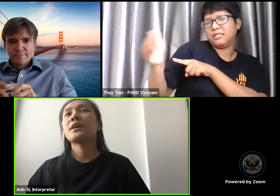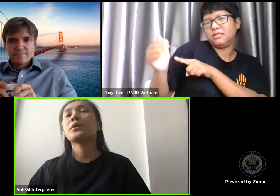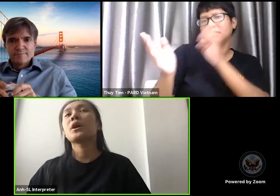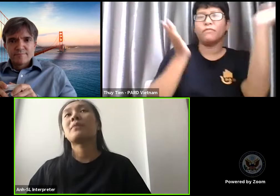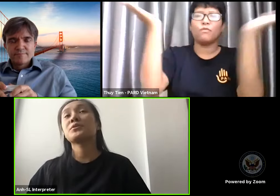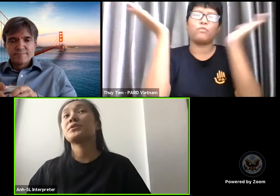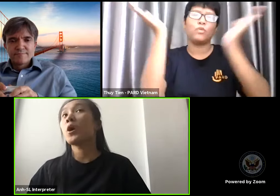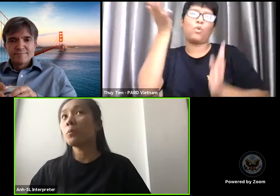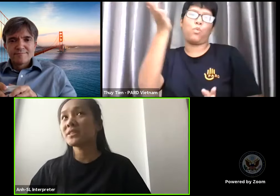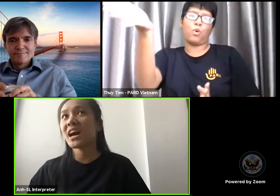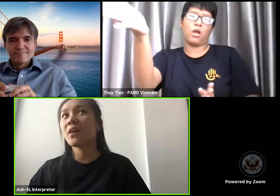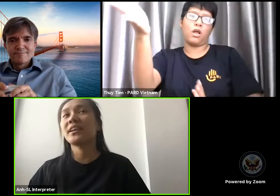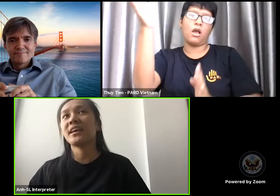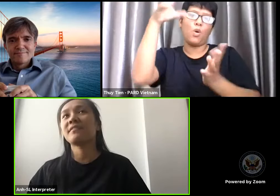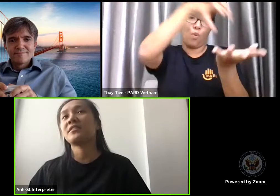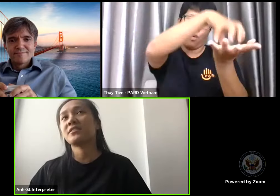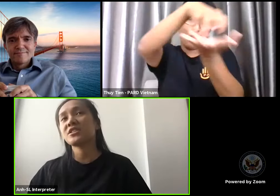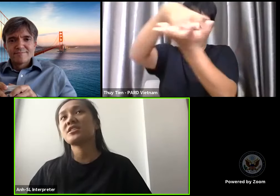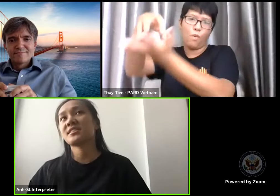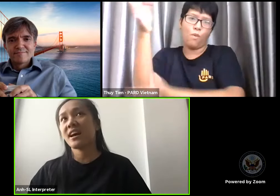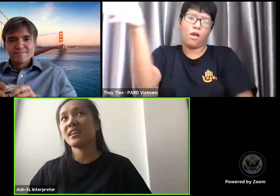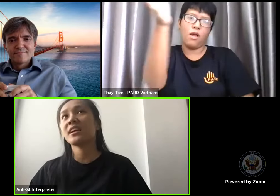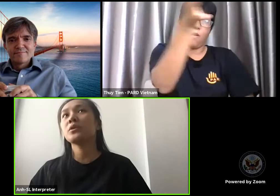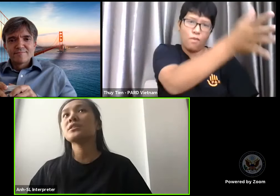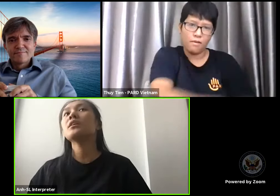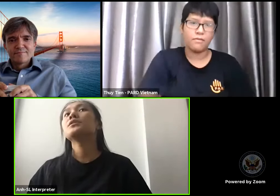they will come back to their hometown and then they teach sign language